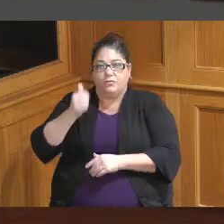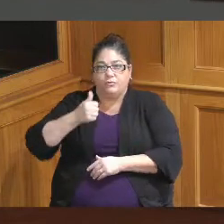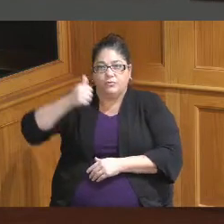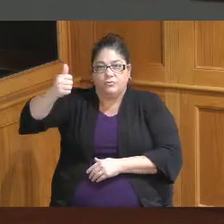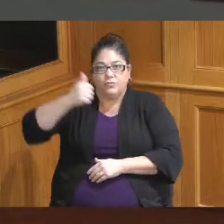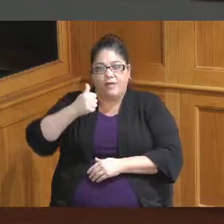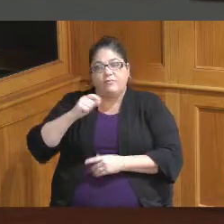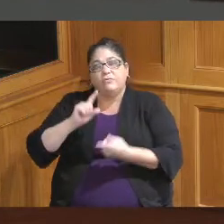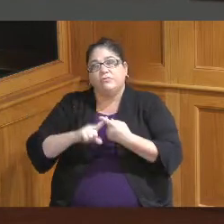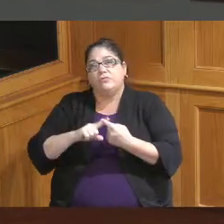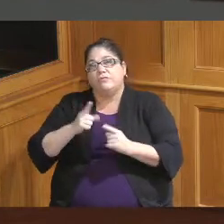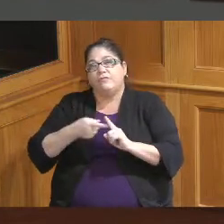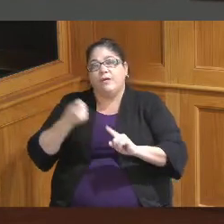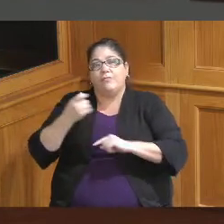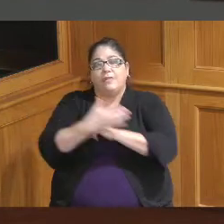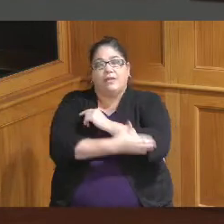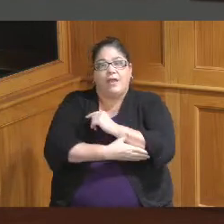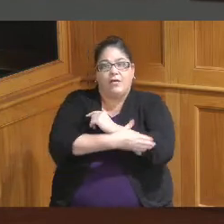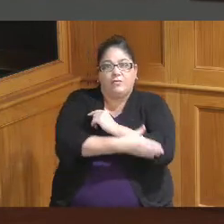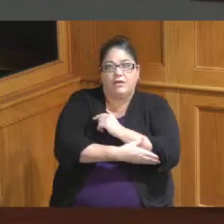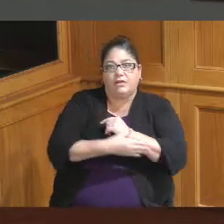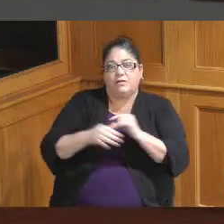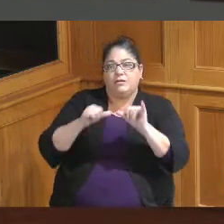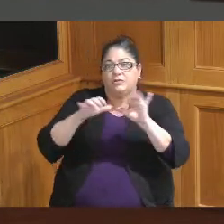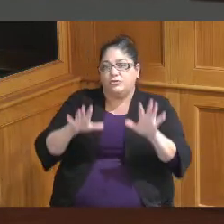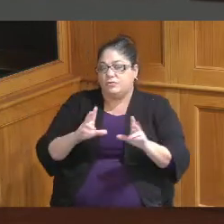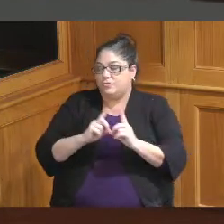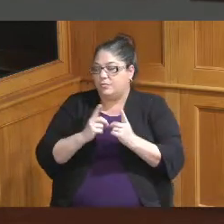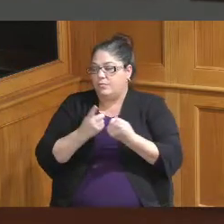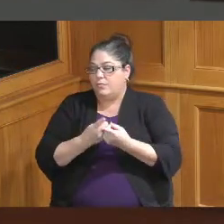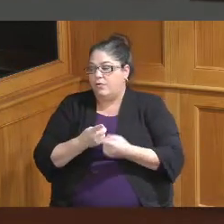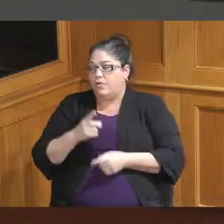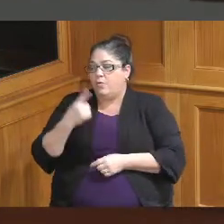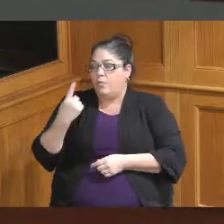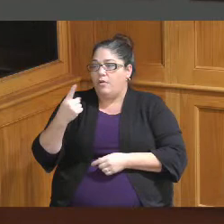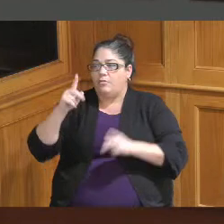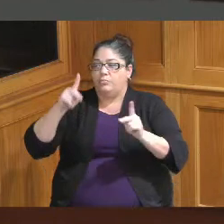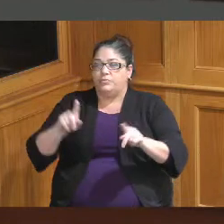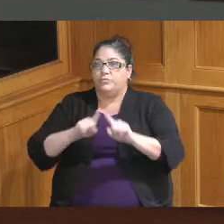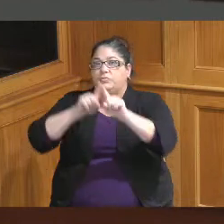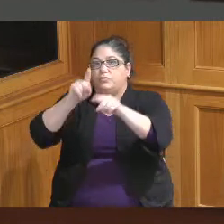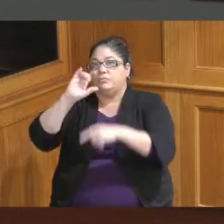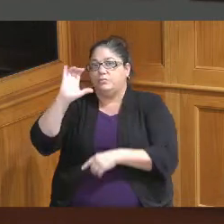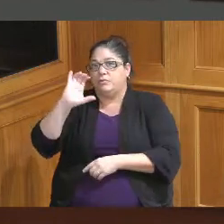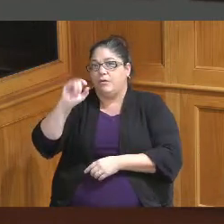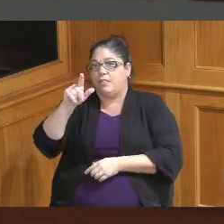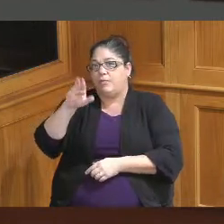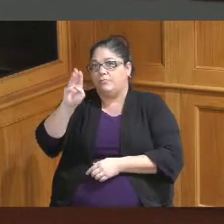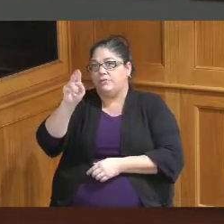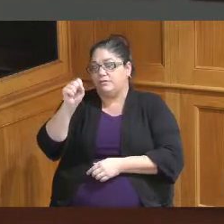travel at the County's expense one one employee from the Engineer to Columbus Ohio one employee